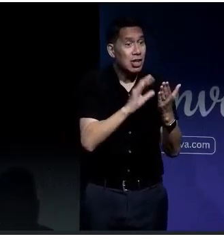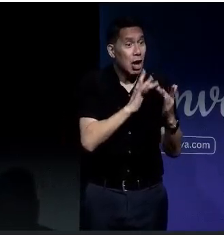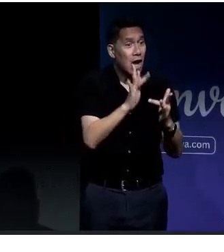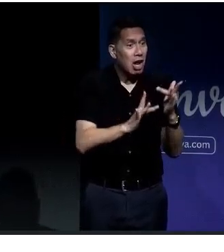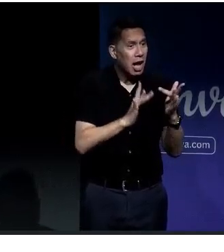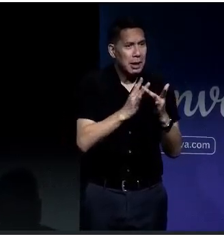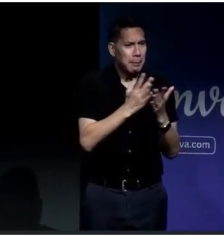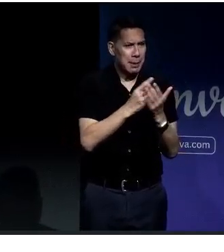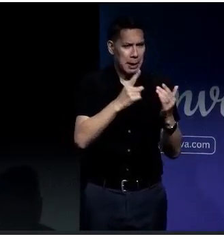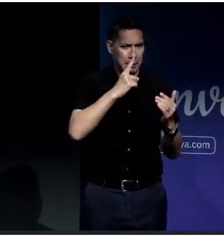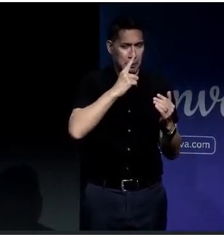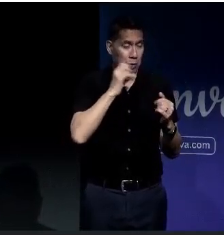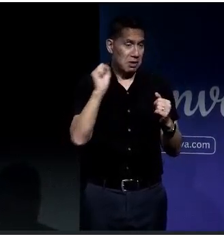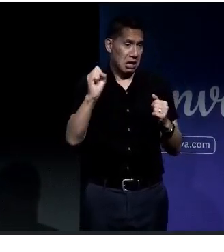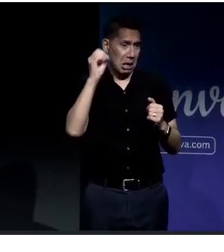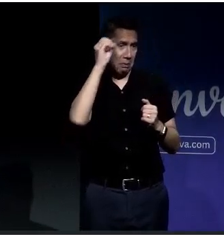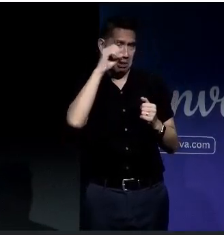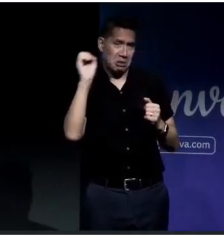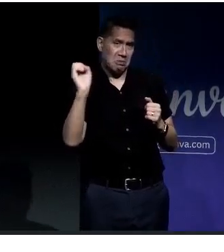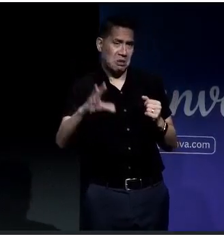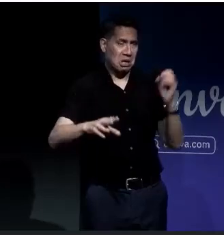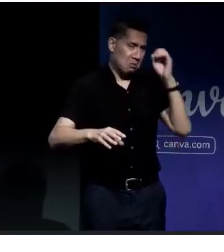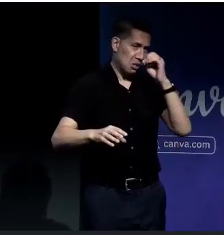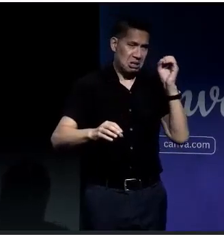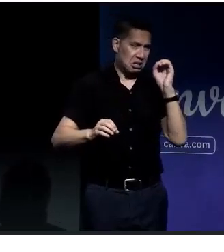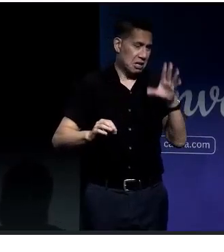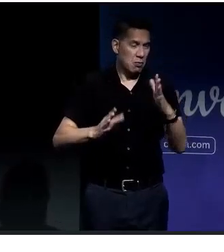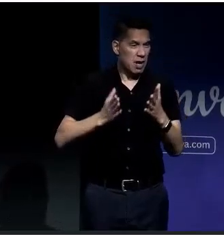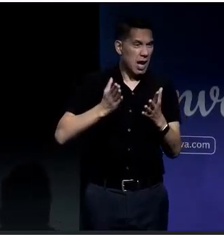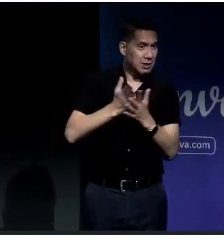with, with opinions about accessibility, but they don't always actually know